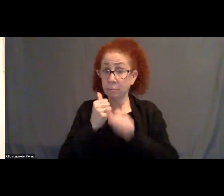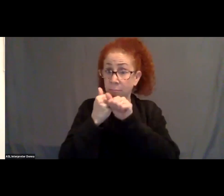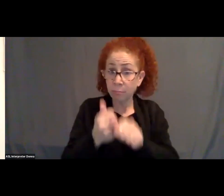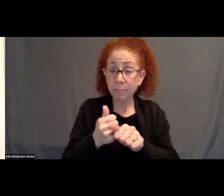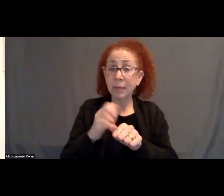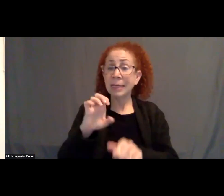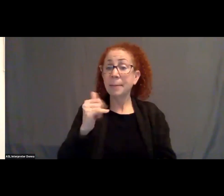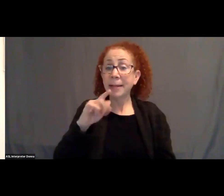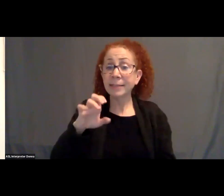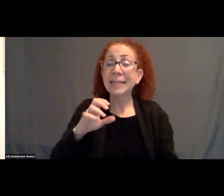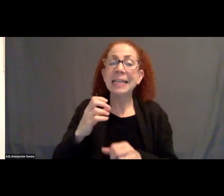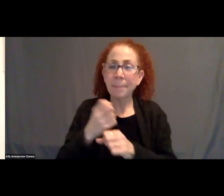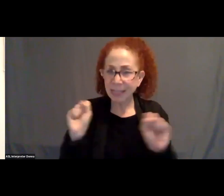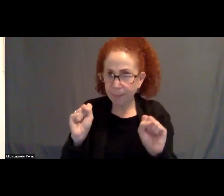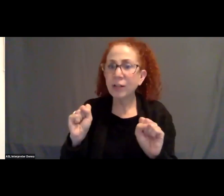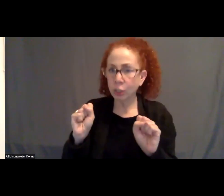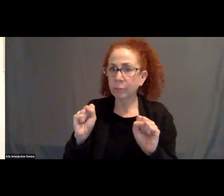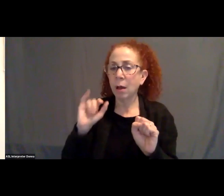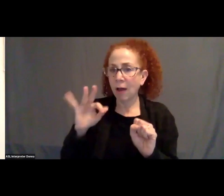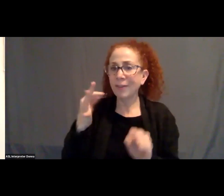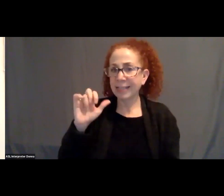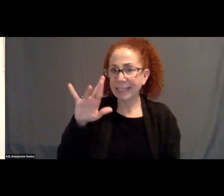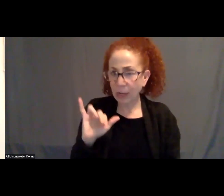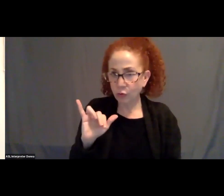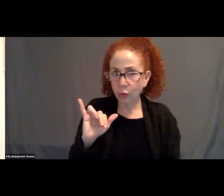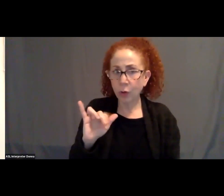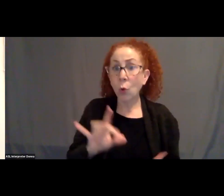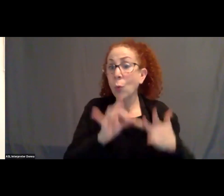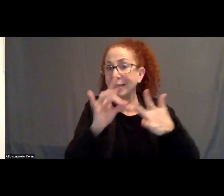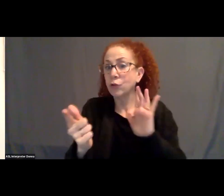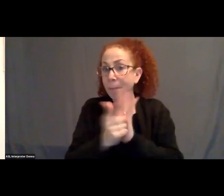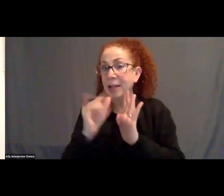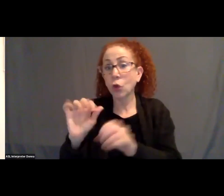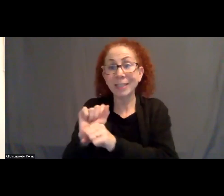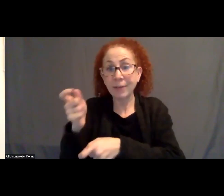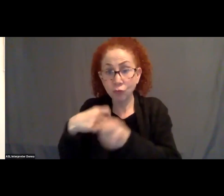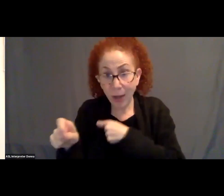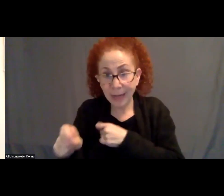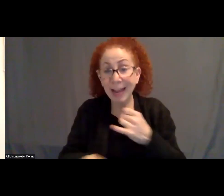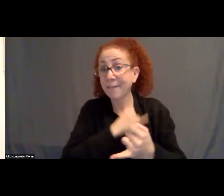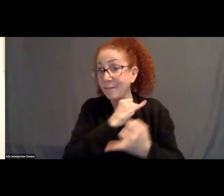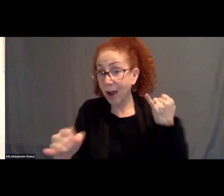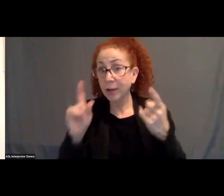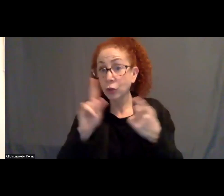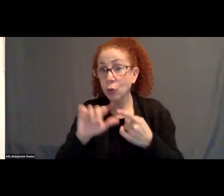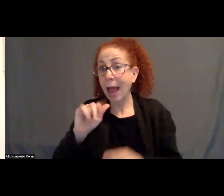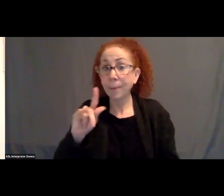of the 19th century, which had led to bans on slave trading and finally the abolition of slavery,